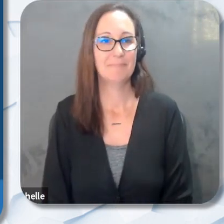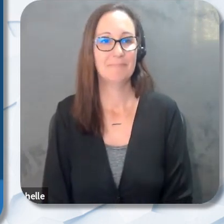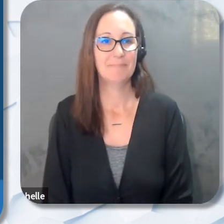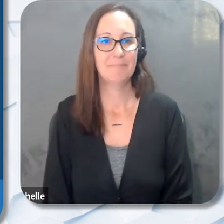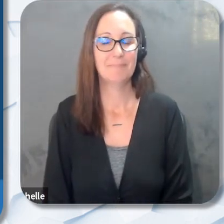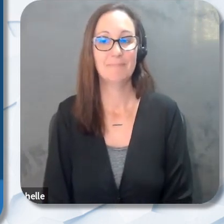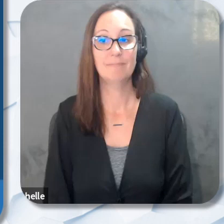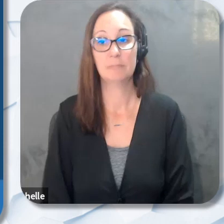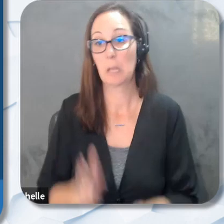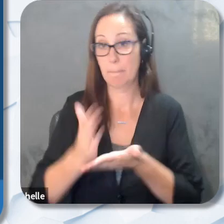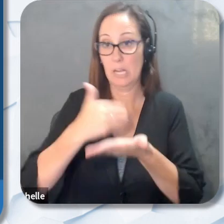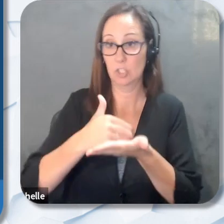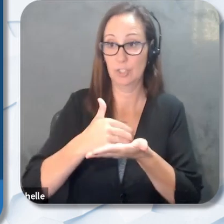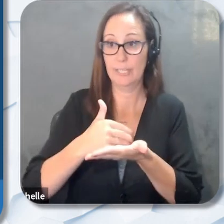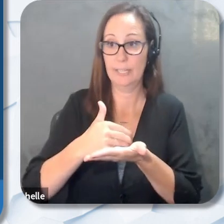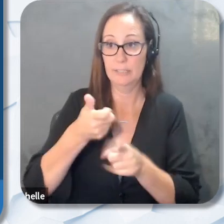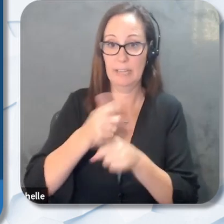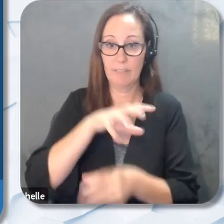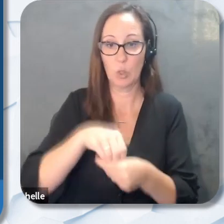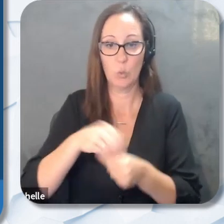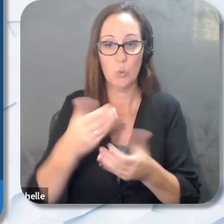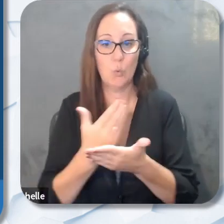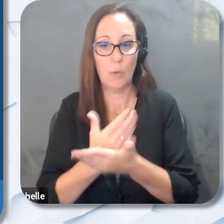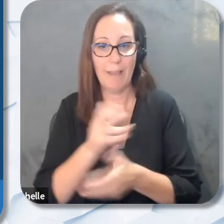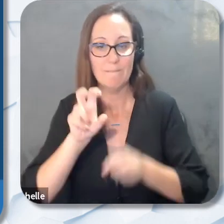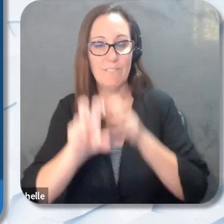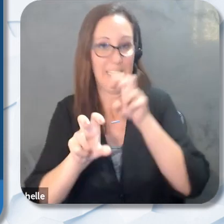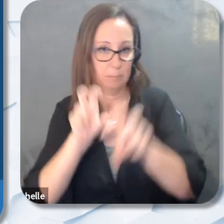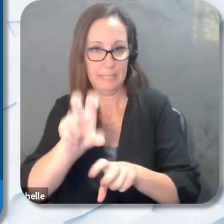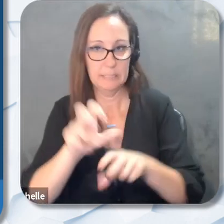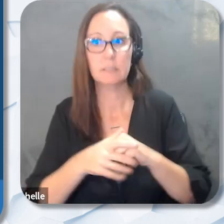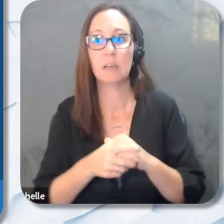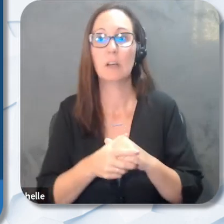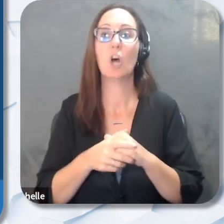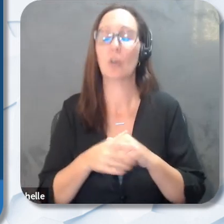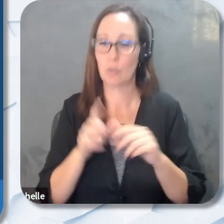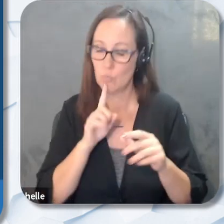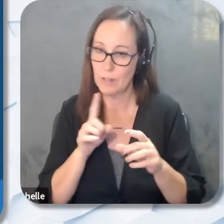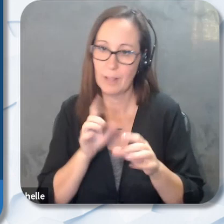The budget included new investments to support some critical first steps towards p3 alignment.